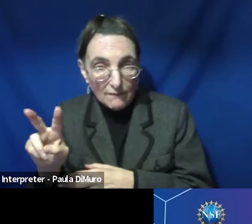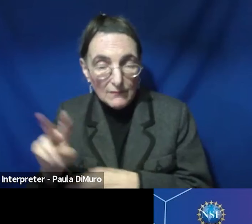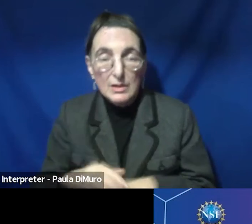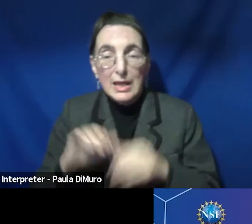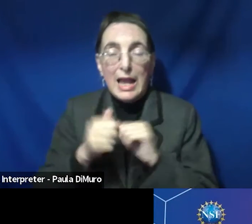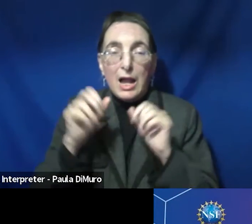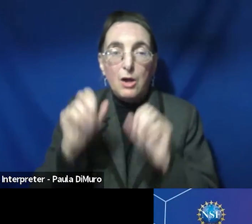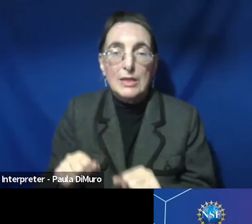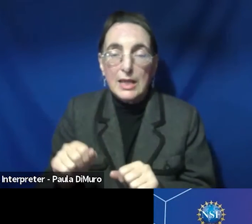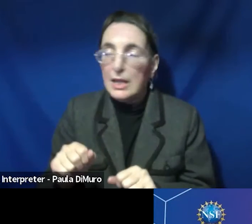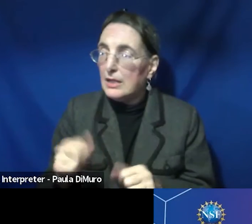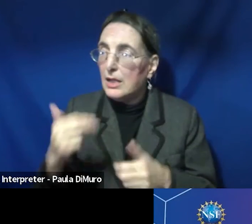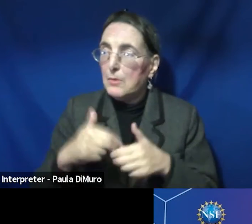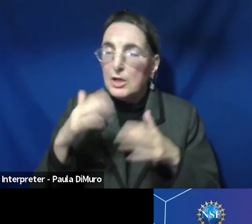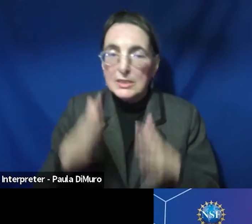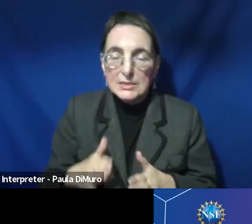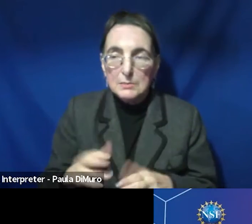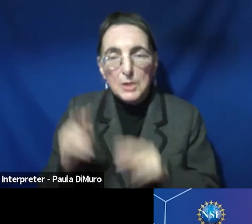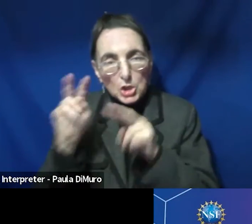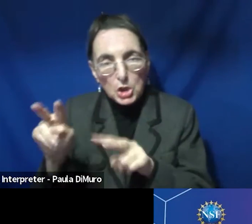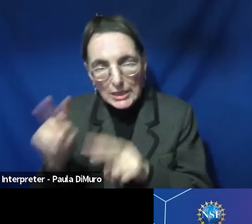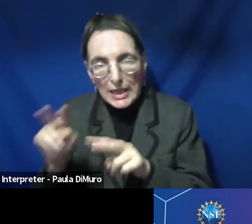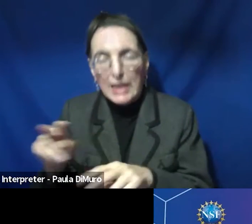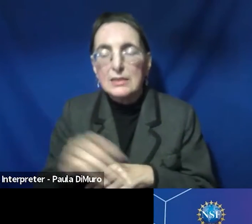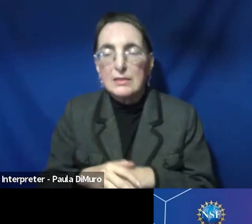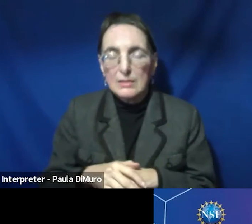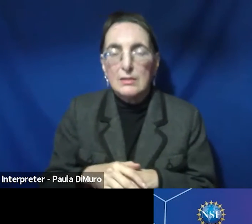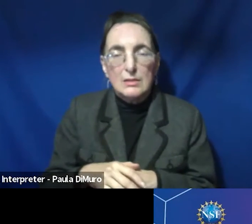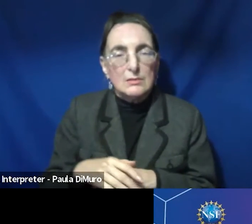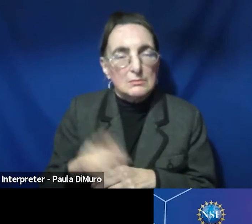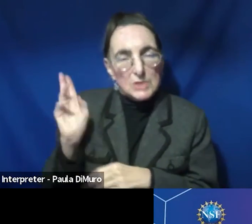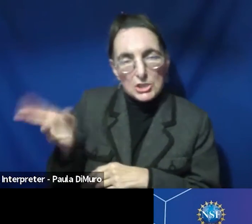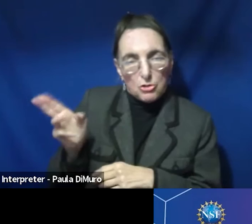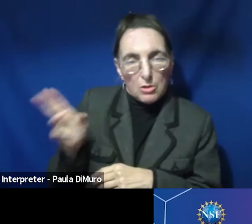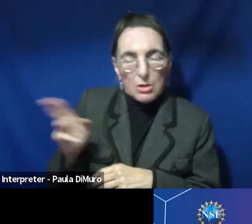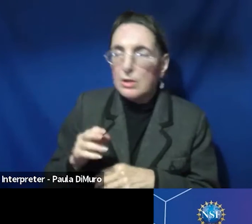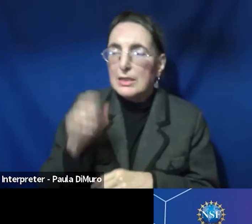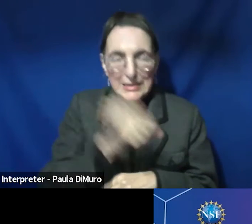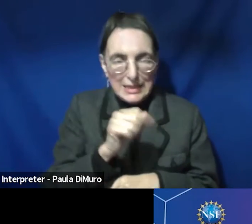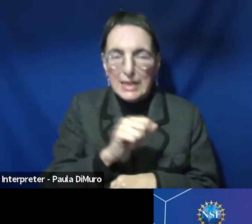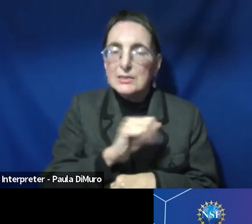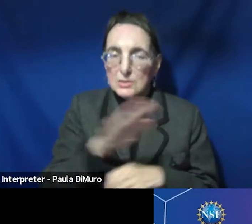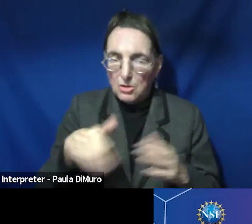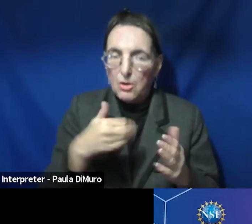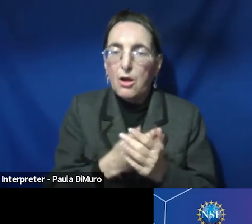And I might lean on Kevin and Rahma to answer this. But yes, we will be moving all award documents from FastLane to Research.gov.